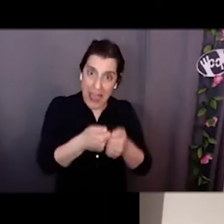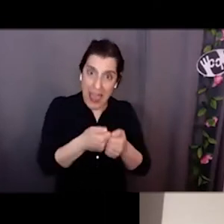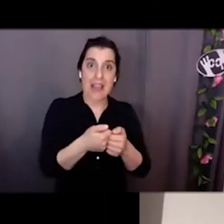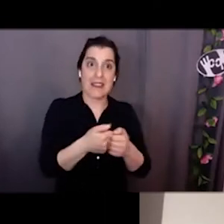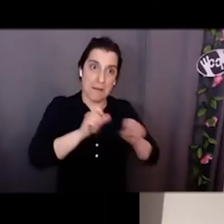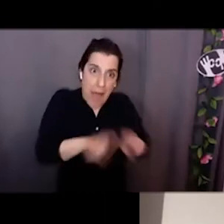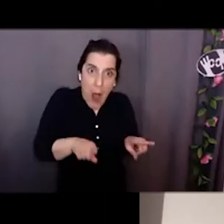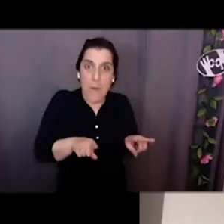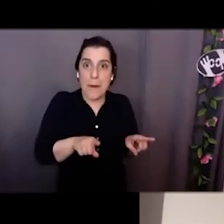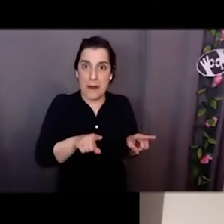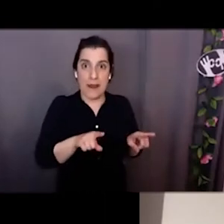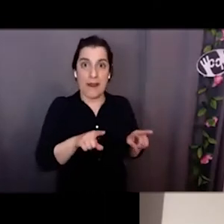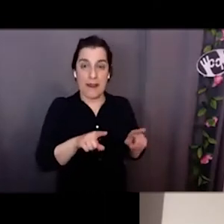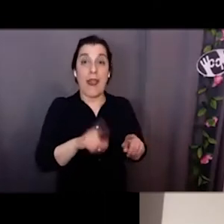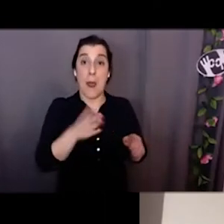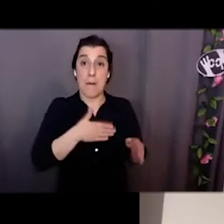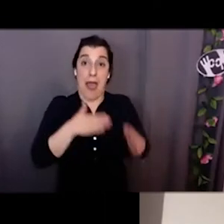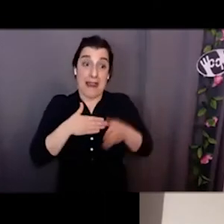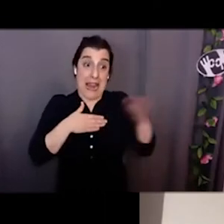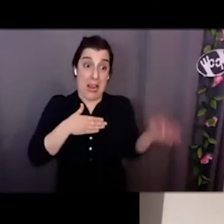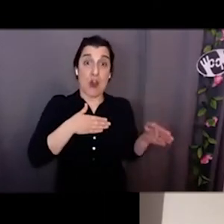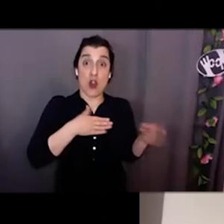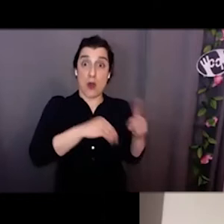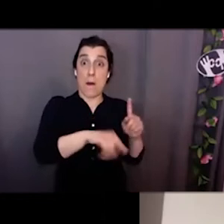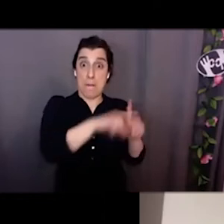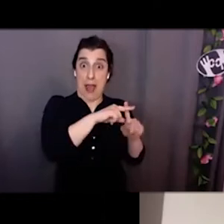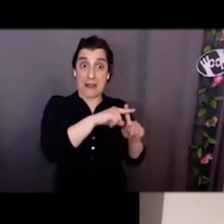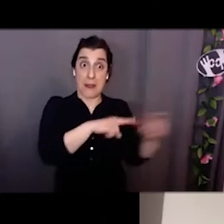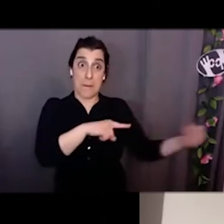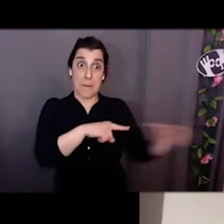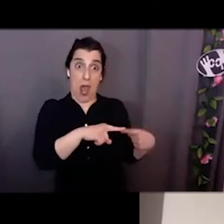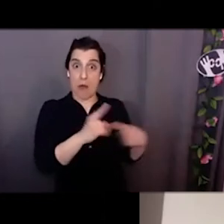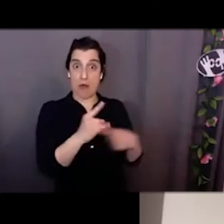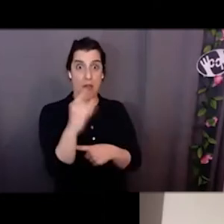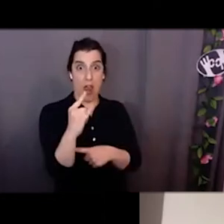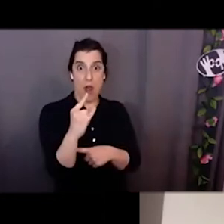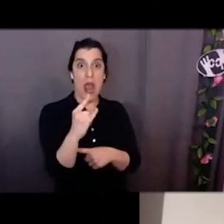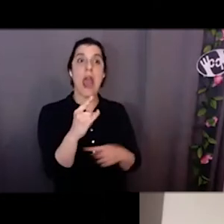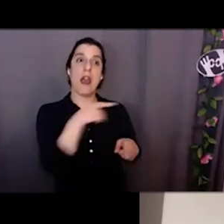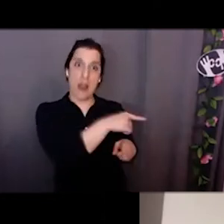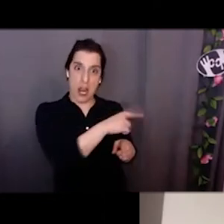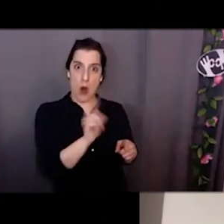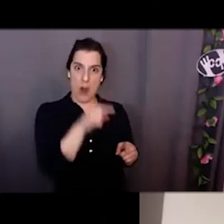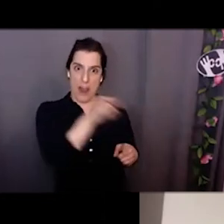So if my neighbors tested positive, I get text message right away about where they have been in the last 24 hours.